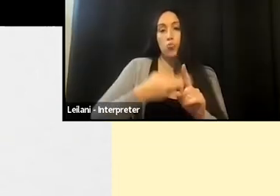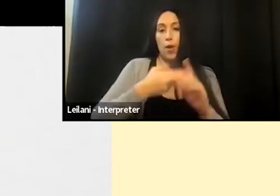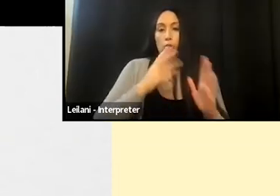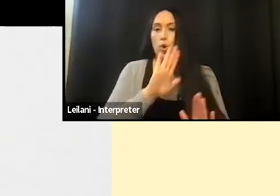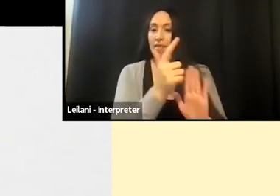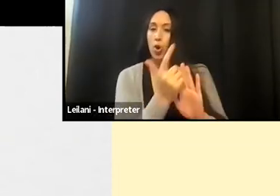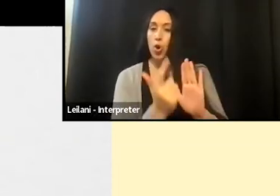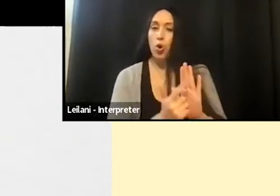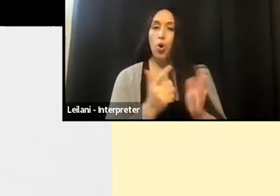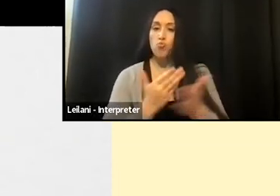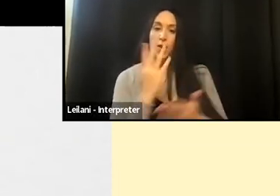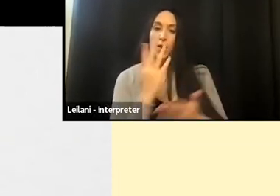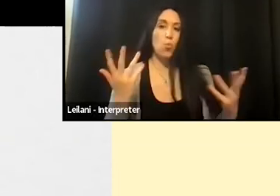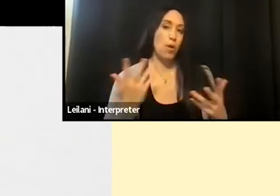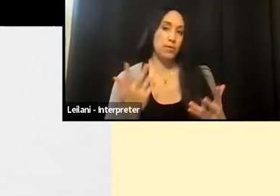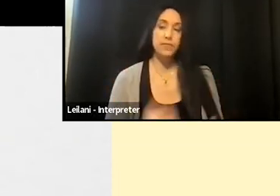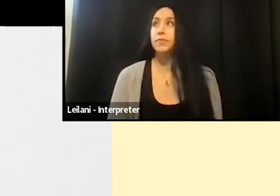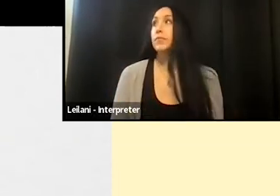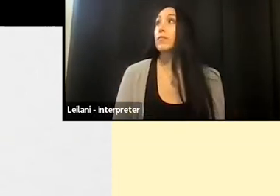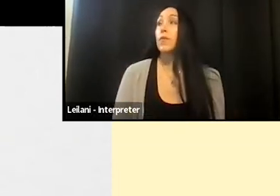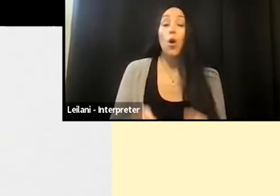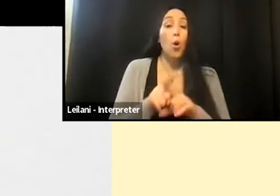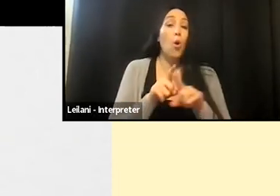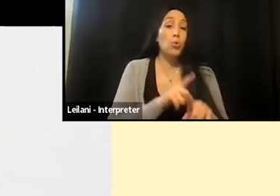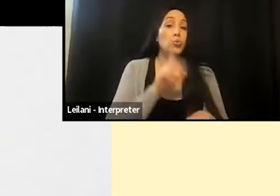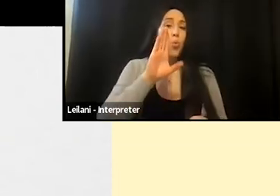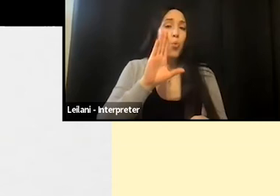It would also officially create a new office